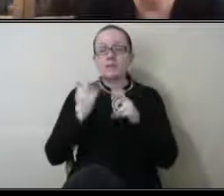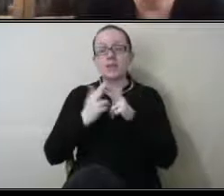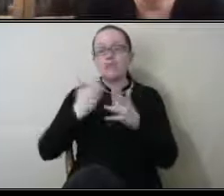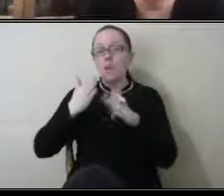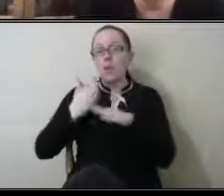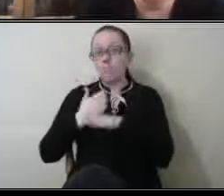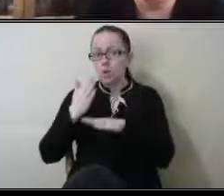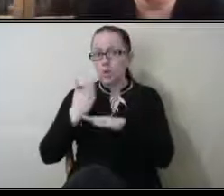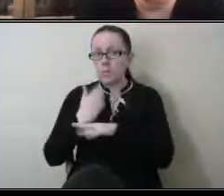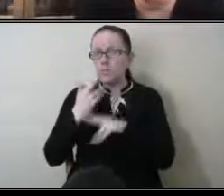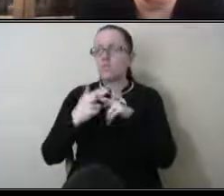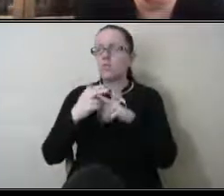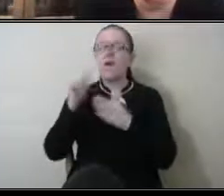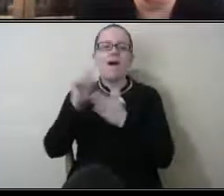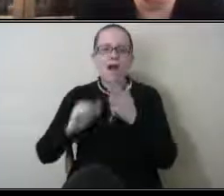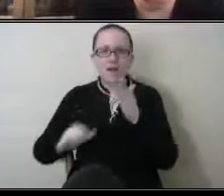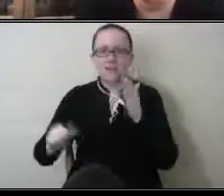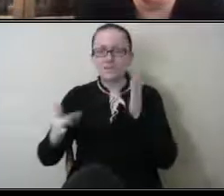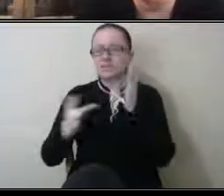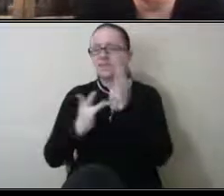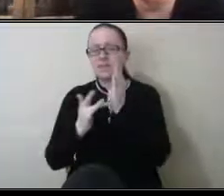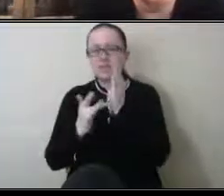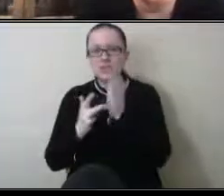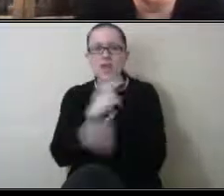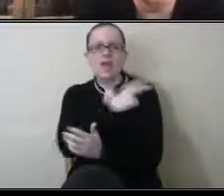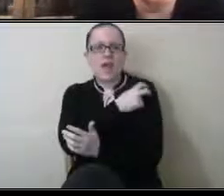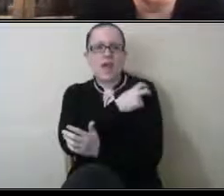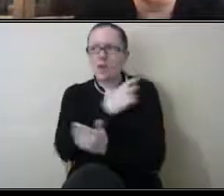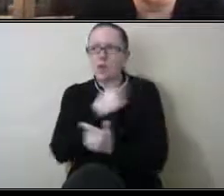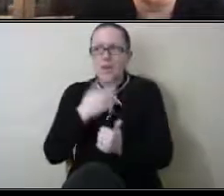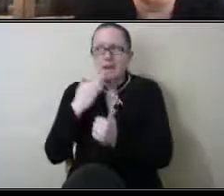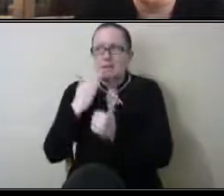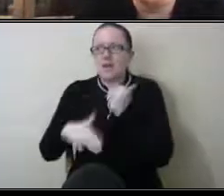technicians or administration where areas we hadn't really focused on so it came at